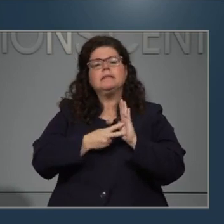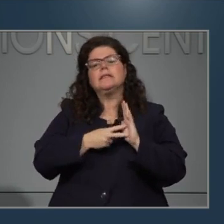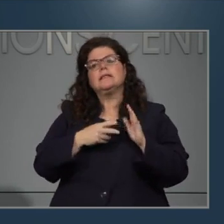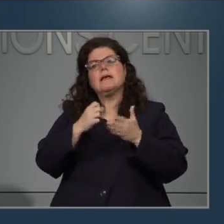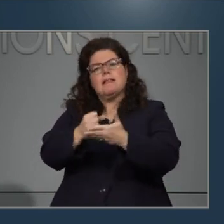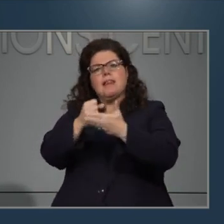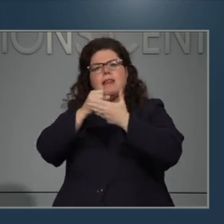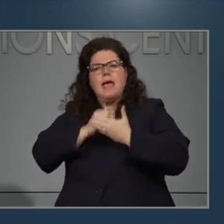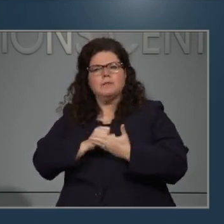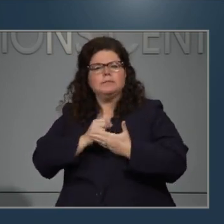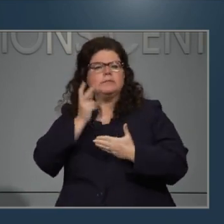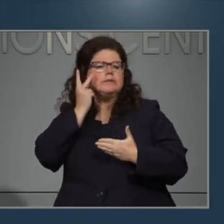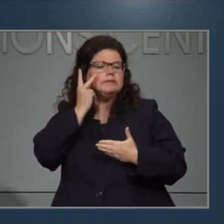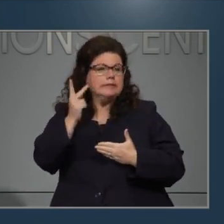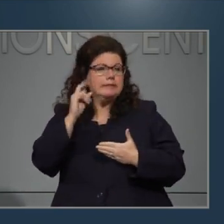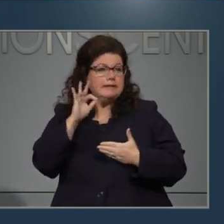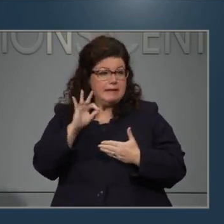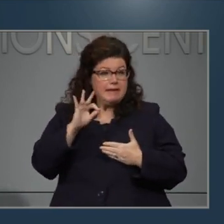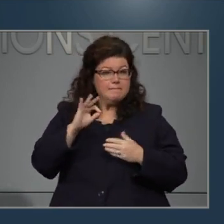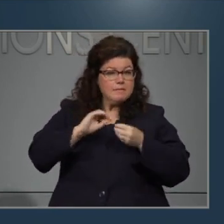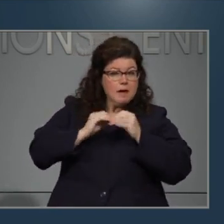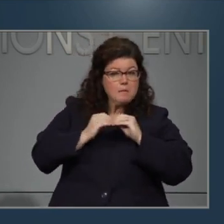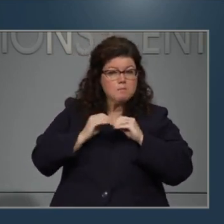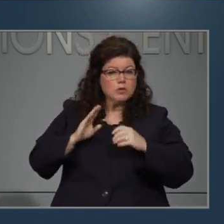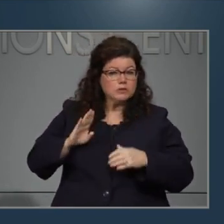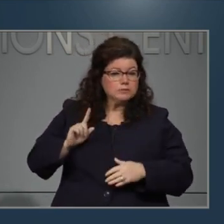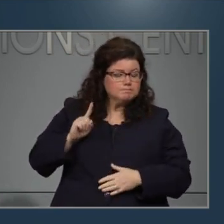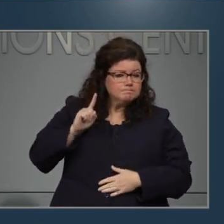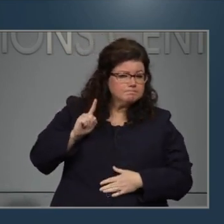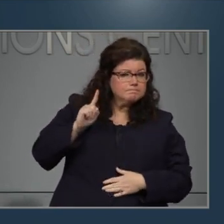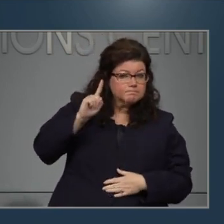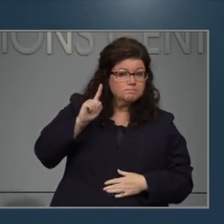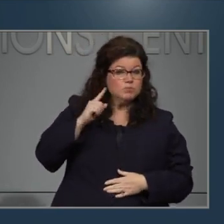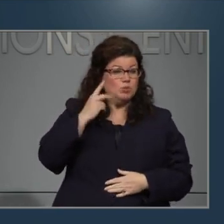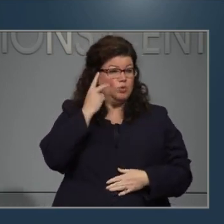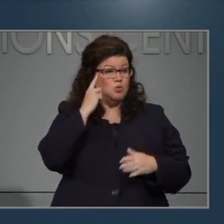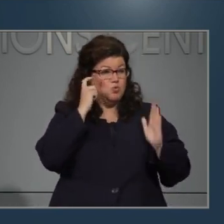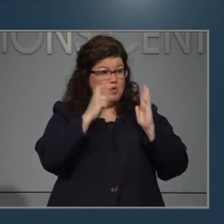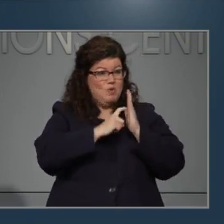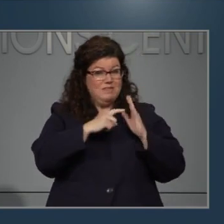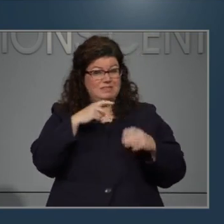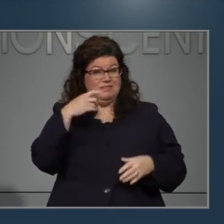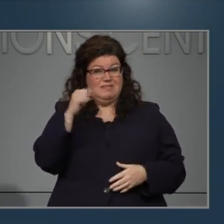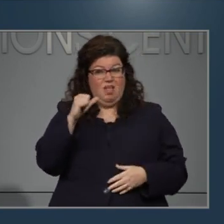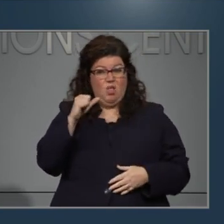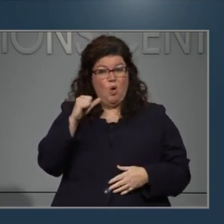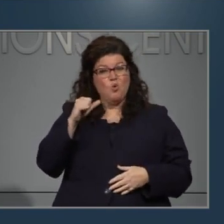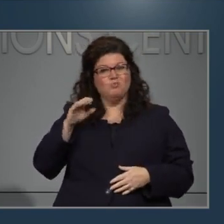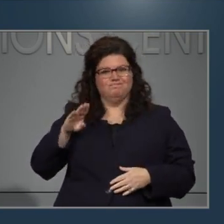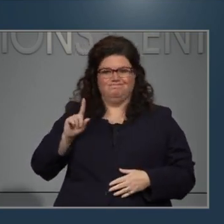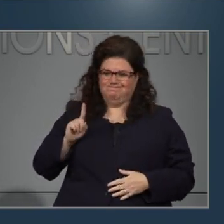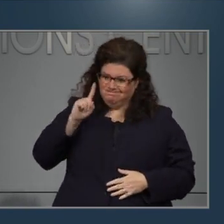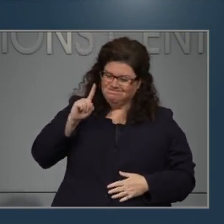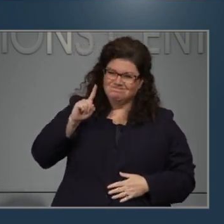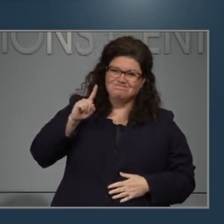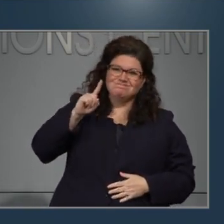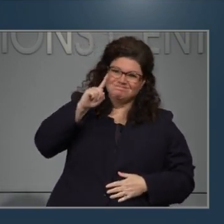LIKE SYMPTOMS THIS METRIC SERVES AS AN EARLY-WARNING INDICATION MECHANISM FOR US LOOKING AT THE YELLOW LINE.